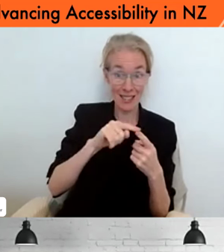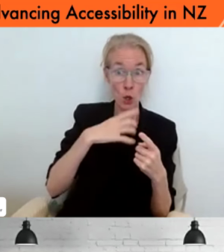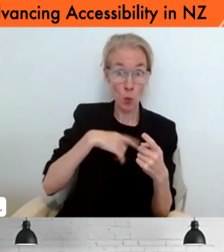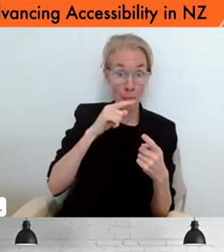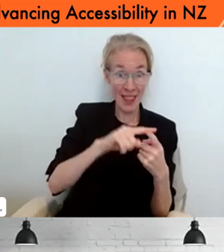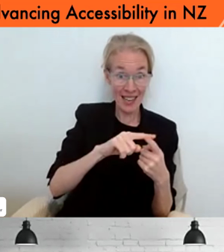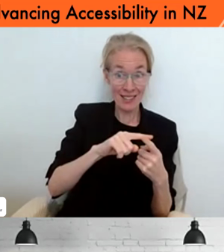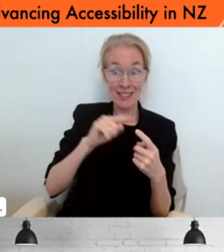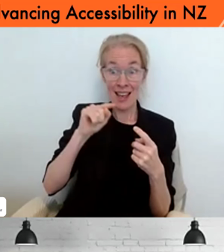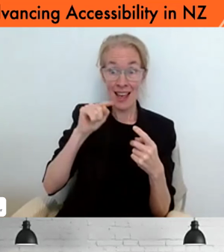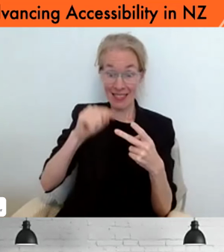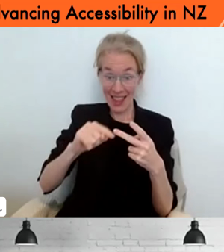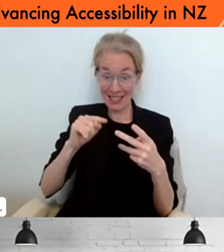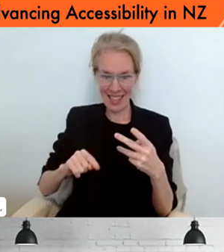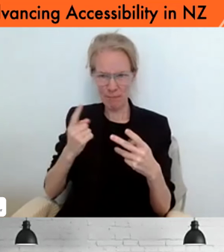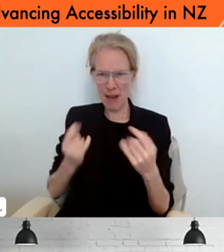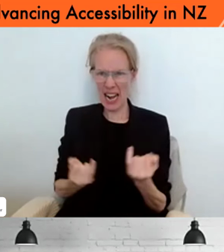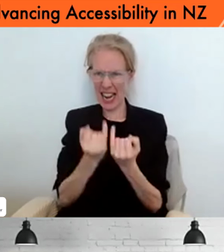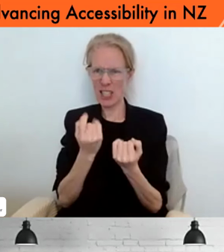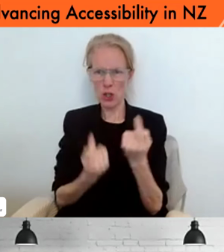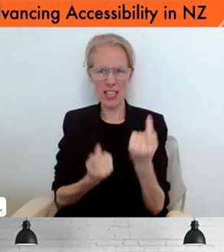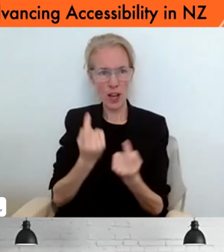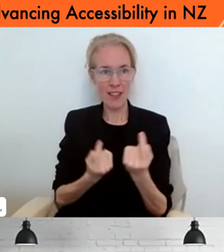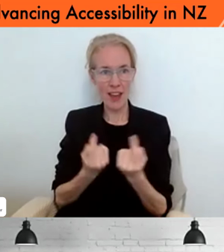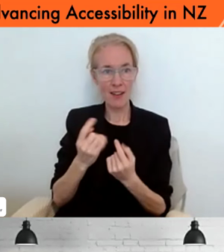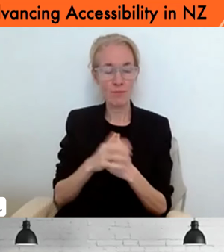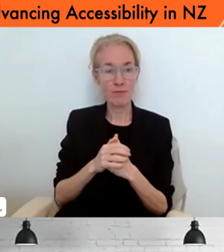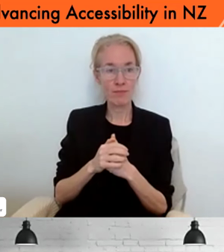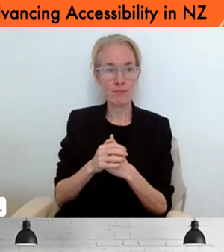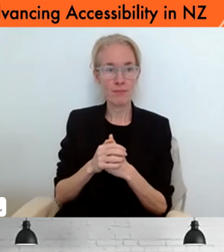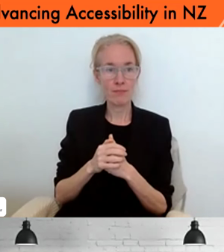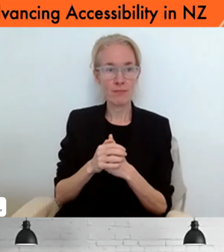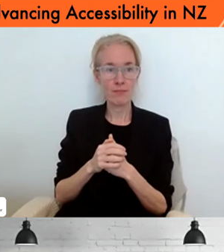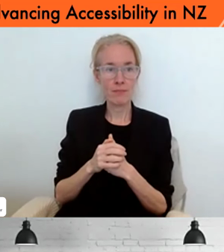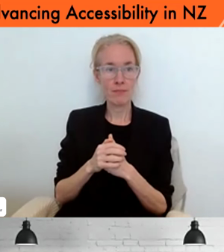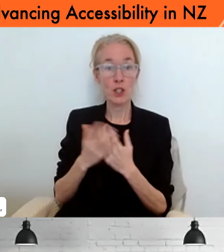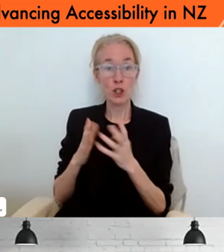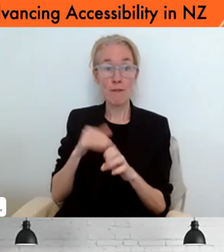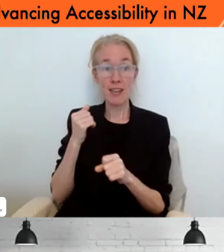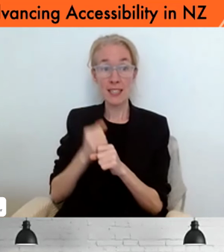What works best for intensity doesn't work well for accessibility or